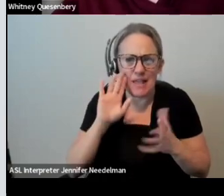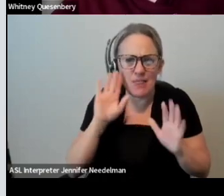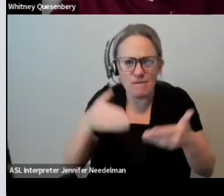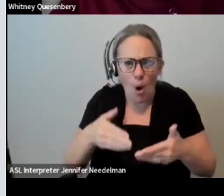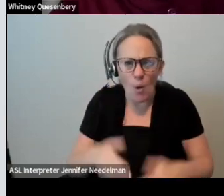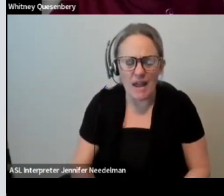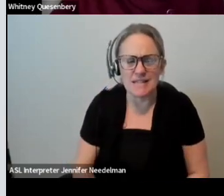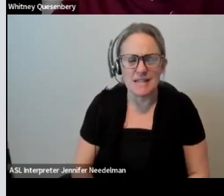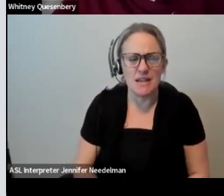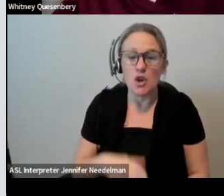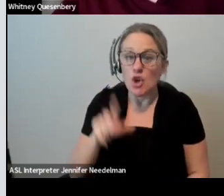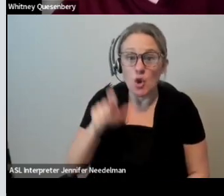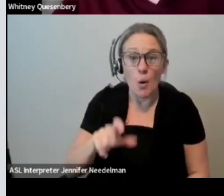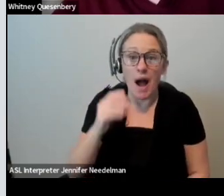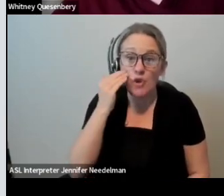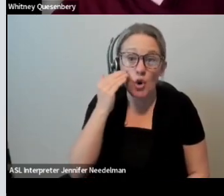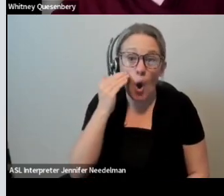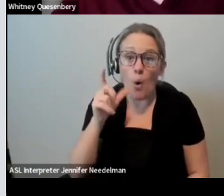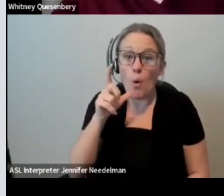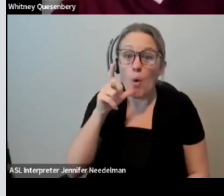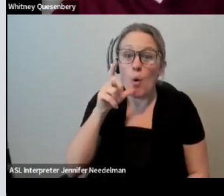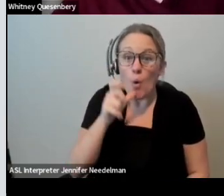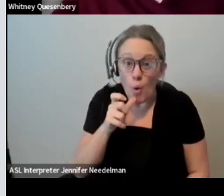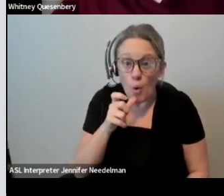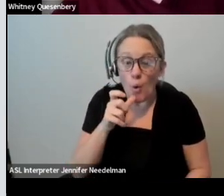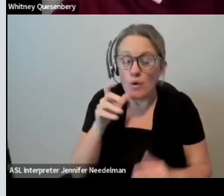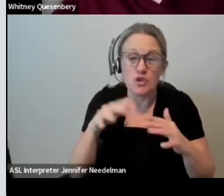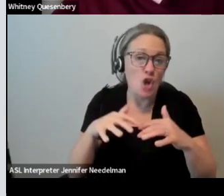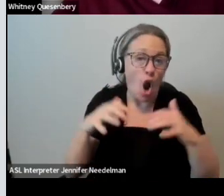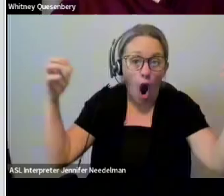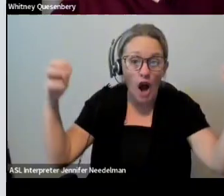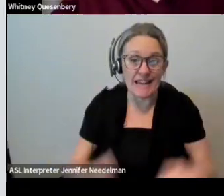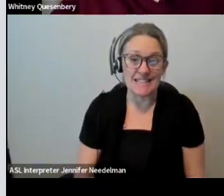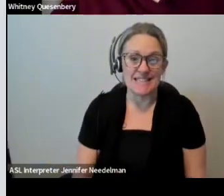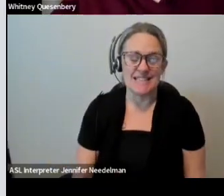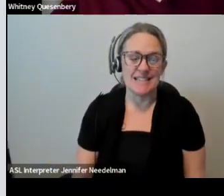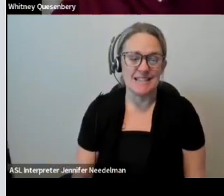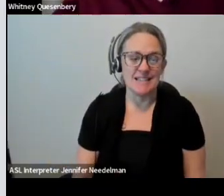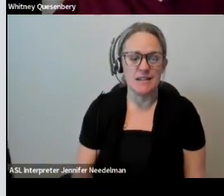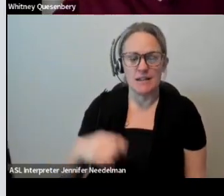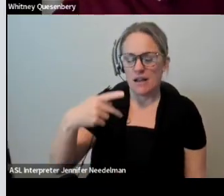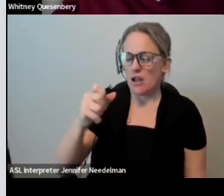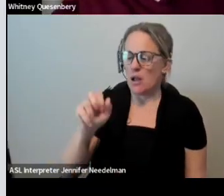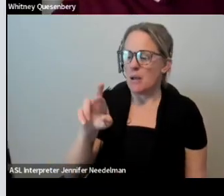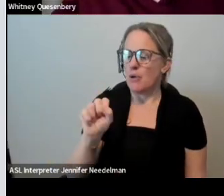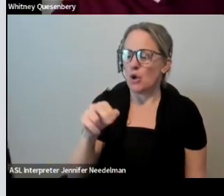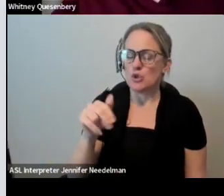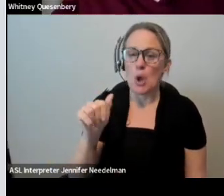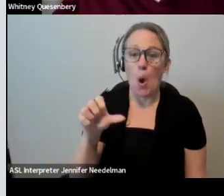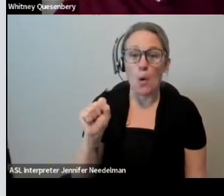that you simply have to know your audience. And personas are one of the ways not to learn about your audience,